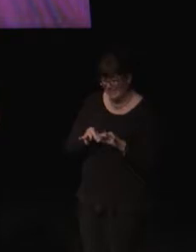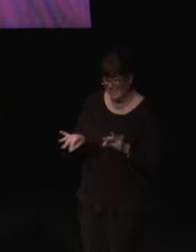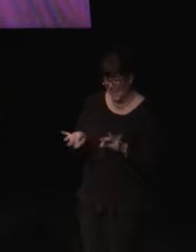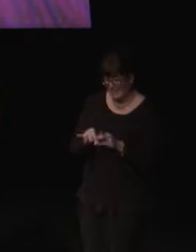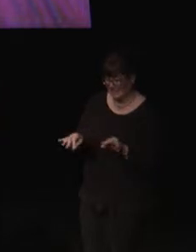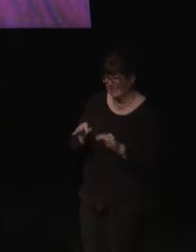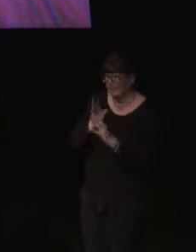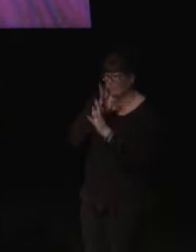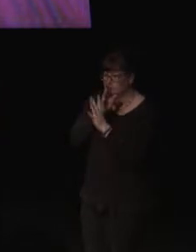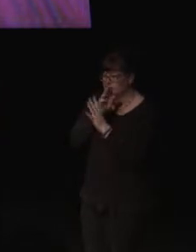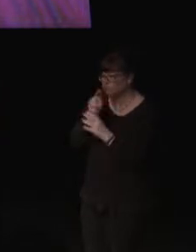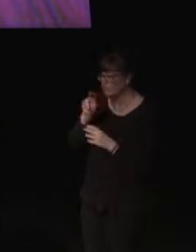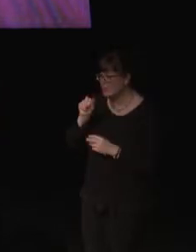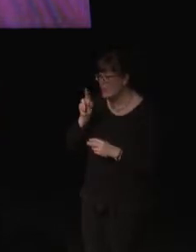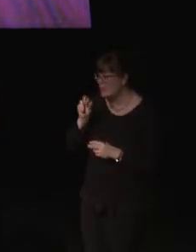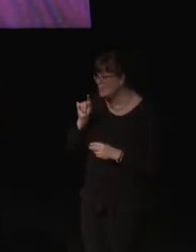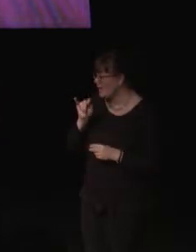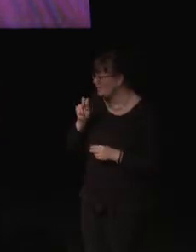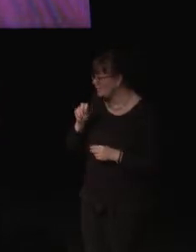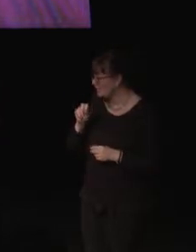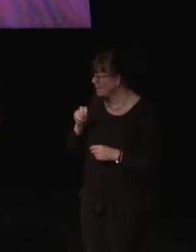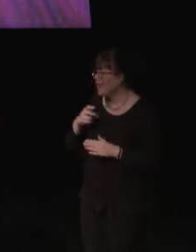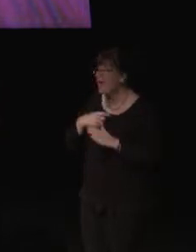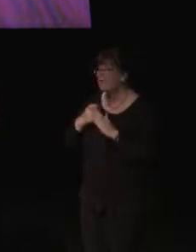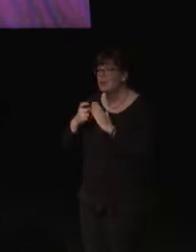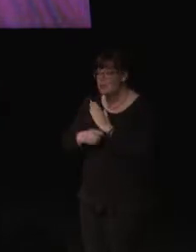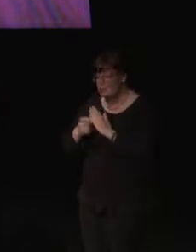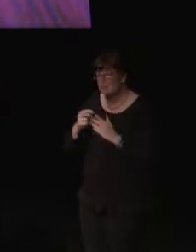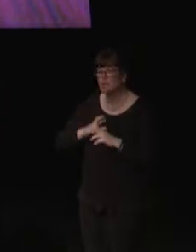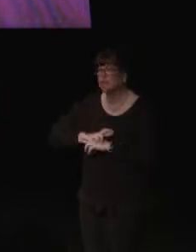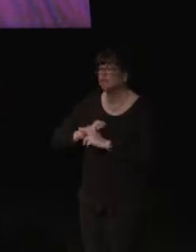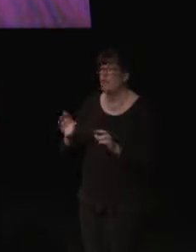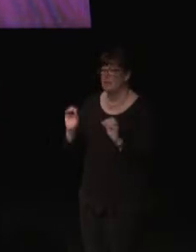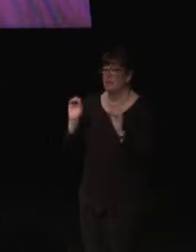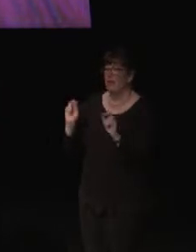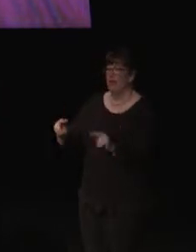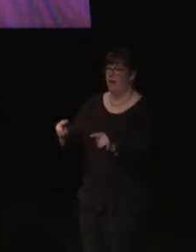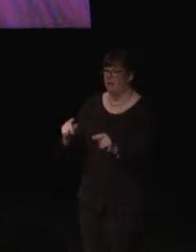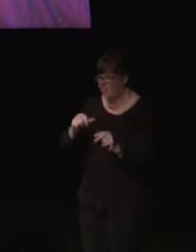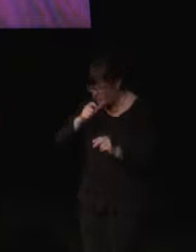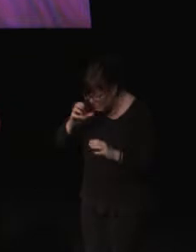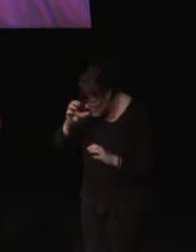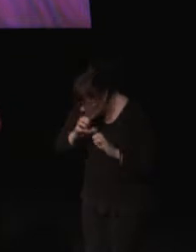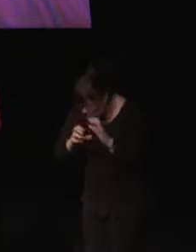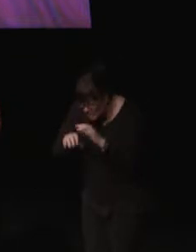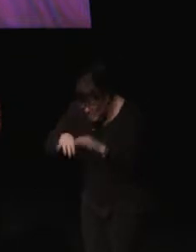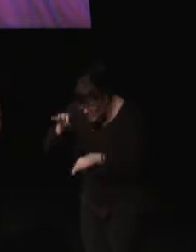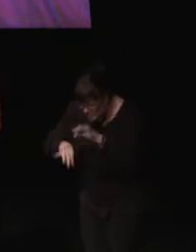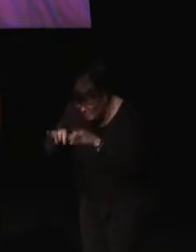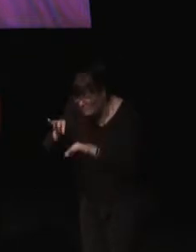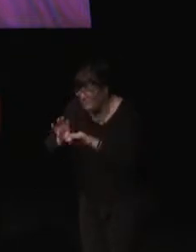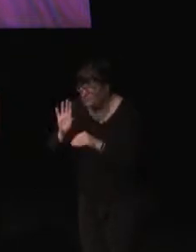think about having it default, and have some of these capabilities turned on so that they don't have to discover them. And also respect these settings in general.